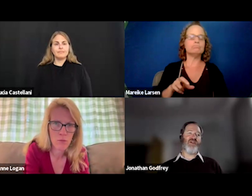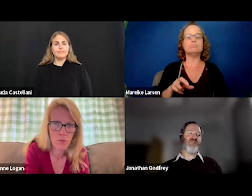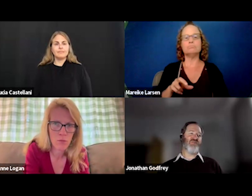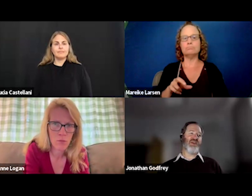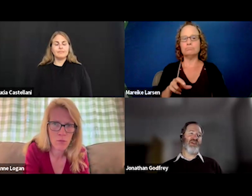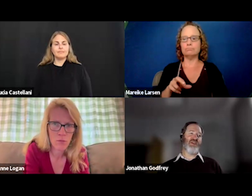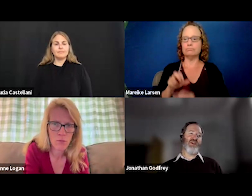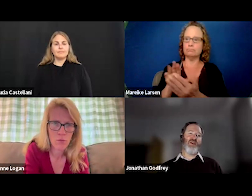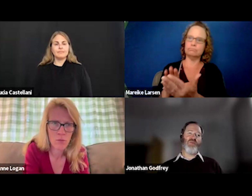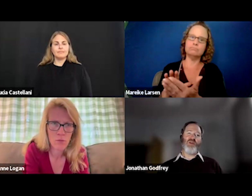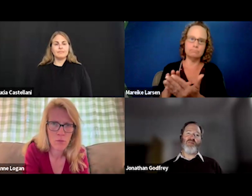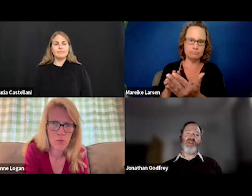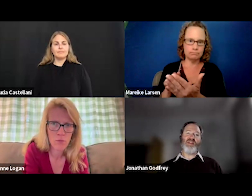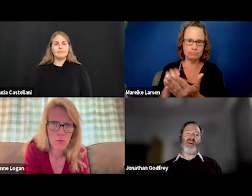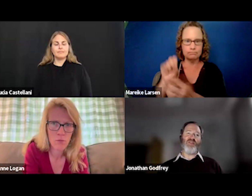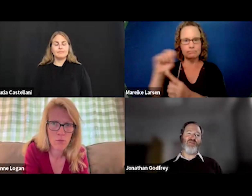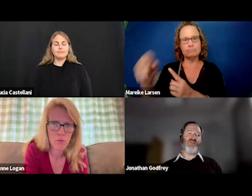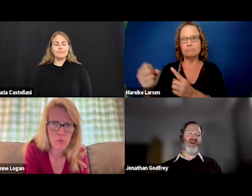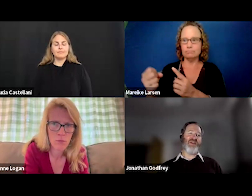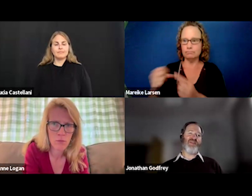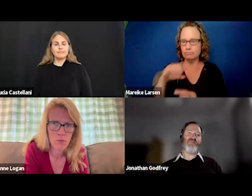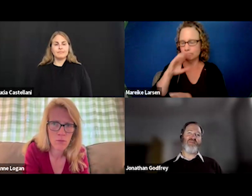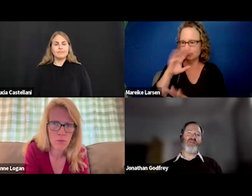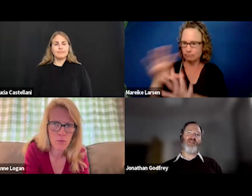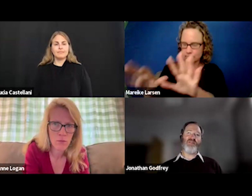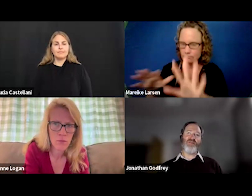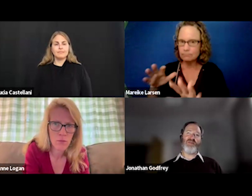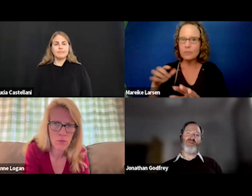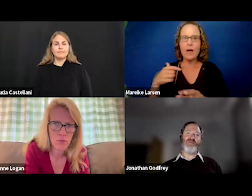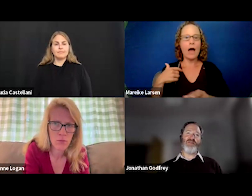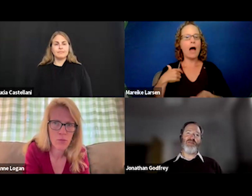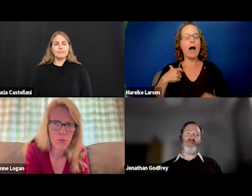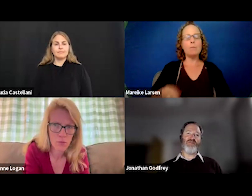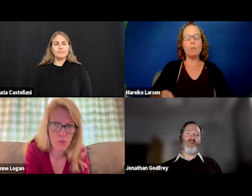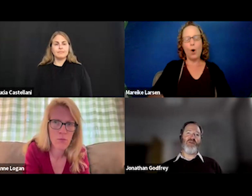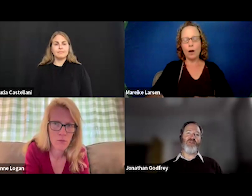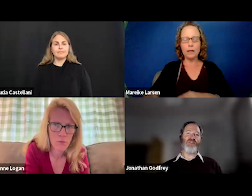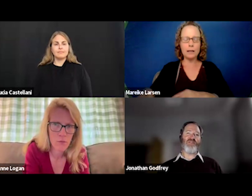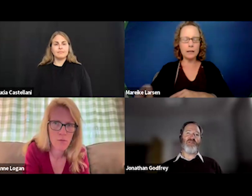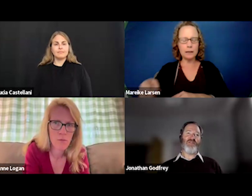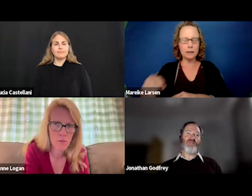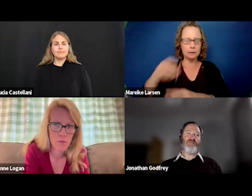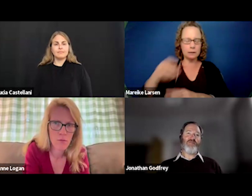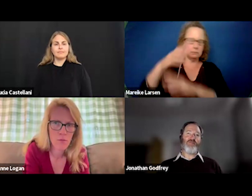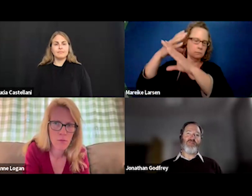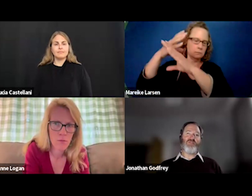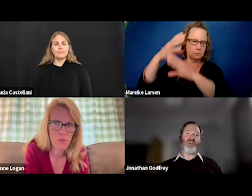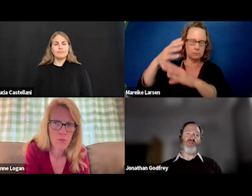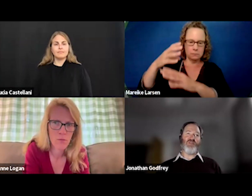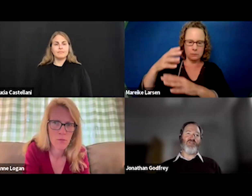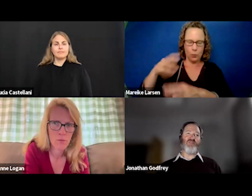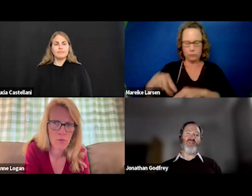going to be work being done on a footpath somewhere. And the concrete is gone, so there's